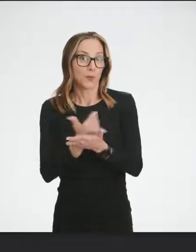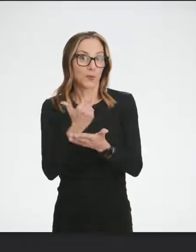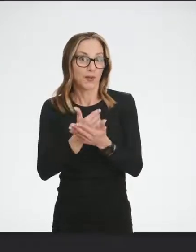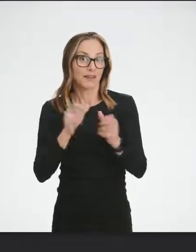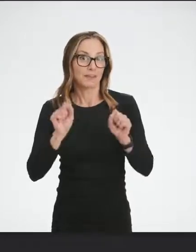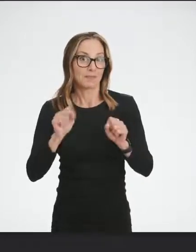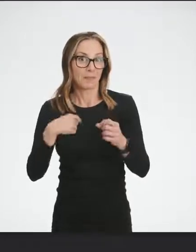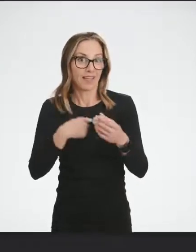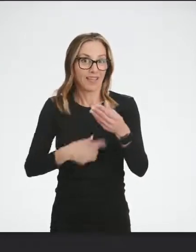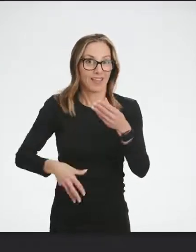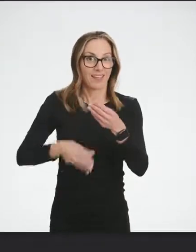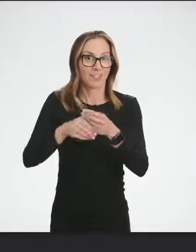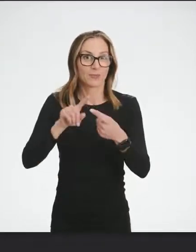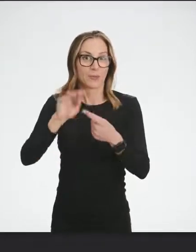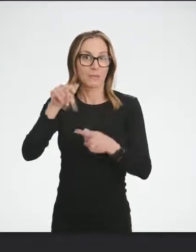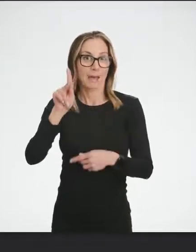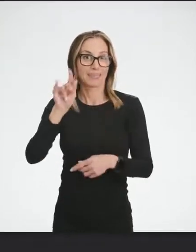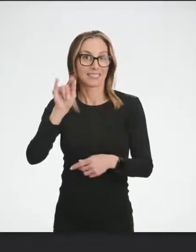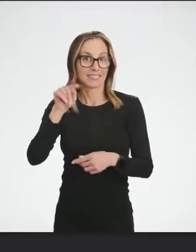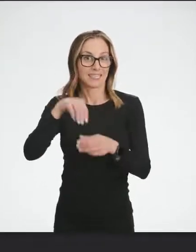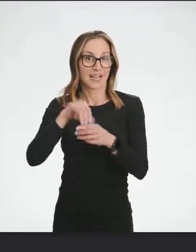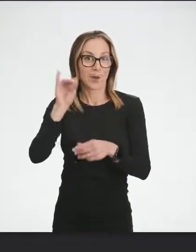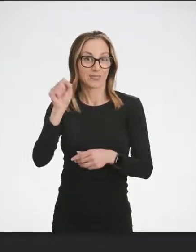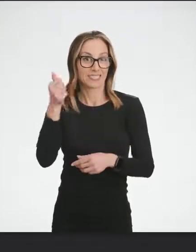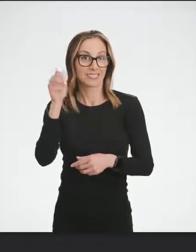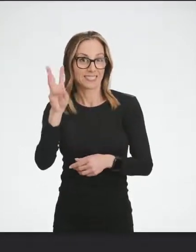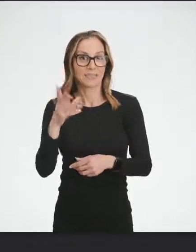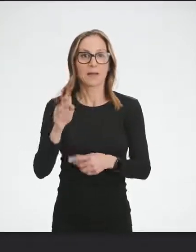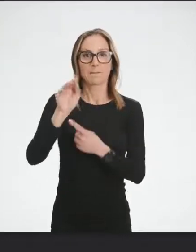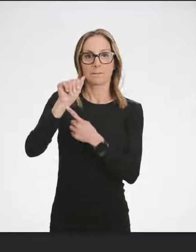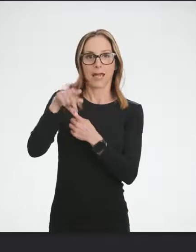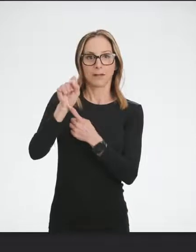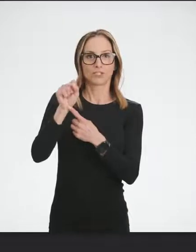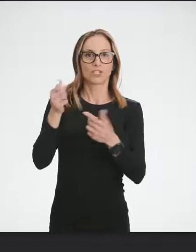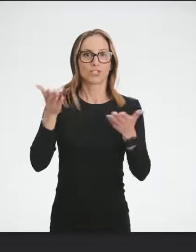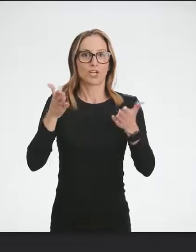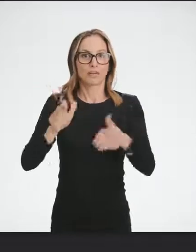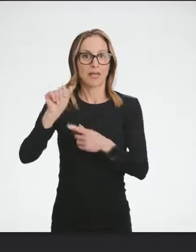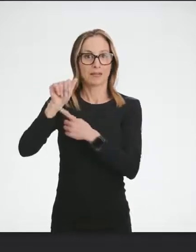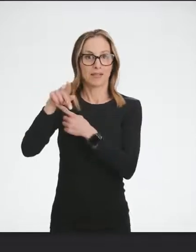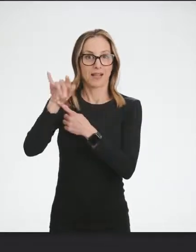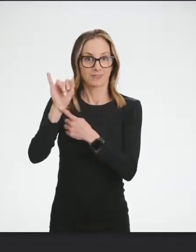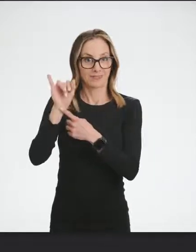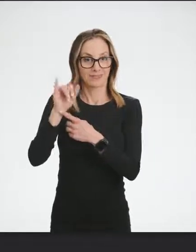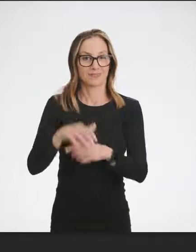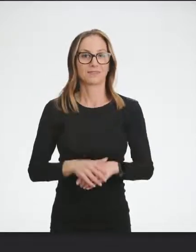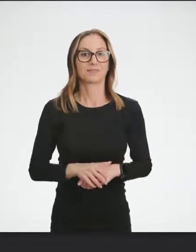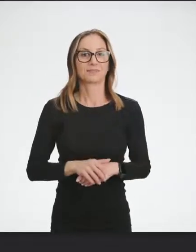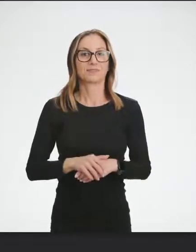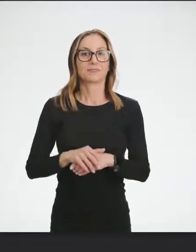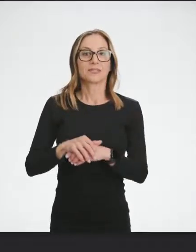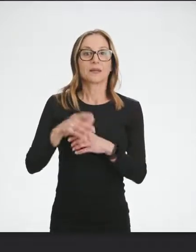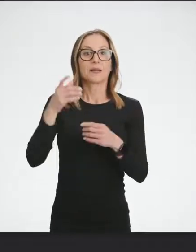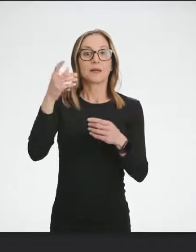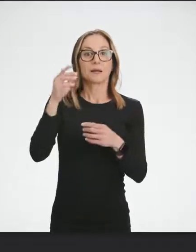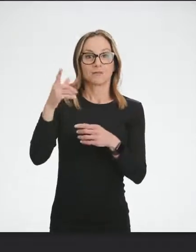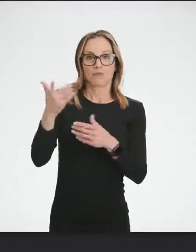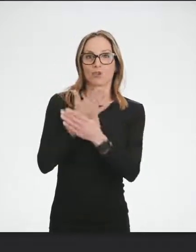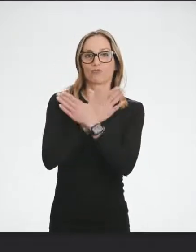There's one more new, highly-requested capability we're introducing to MapKit in iOS 16– Apple Maps Server APIs.